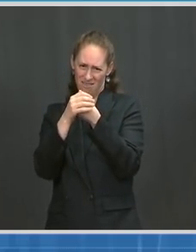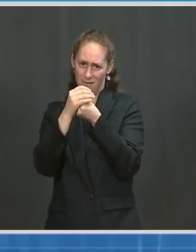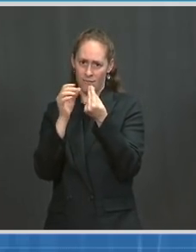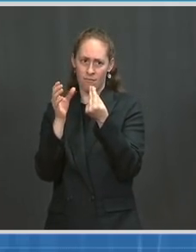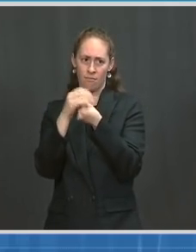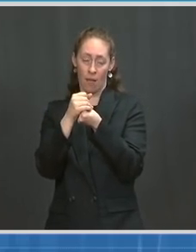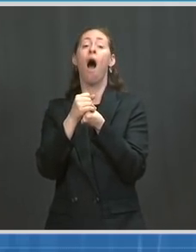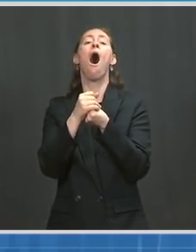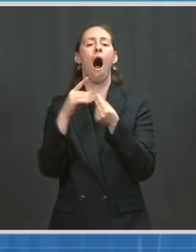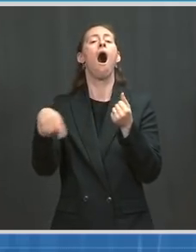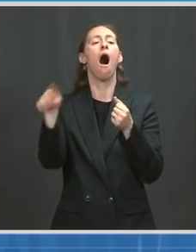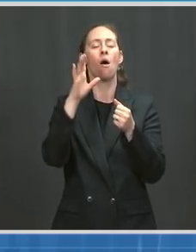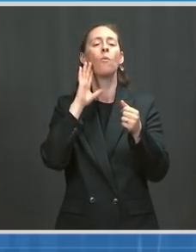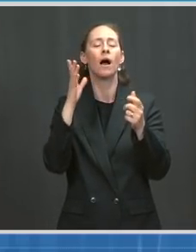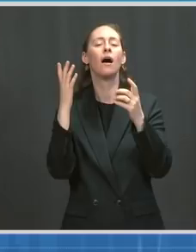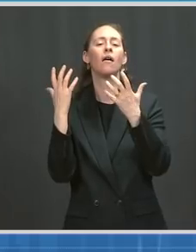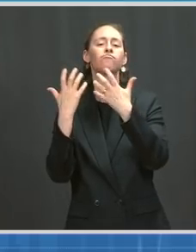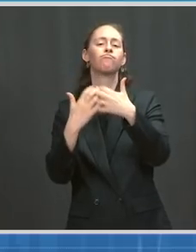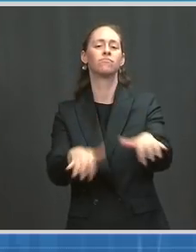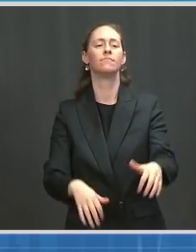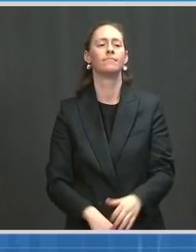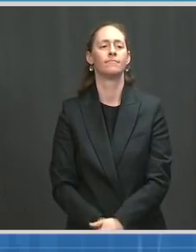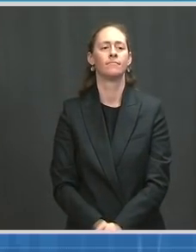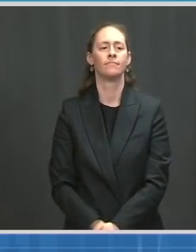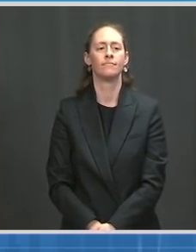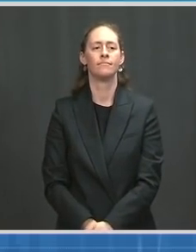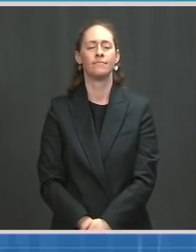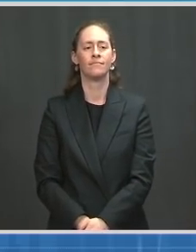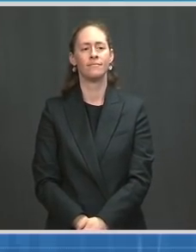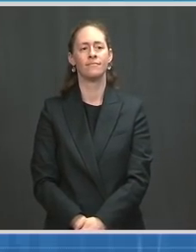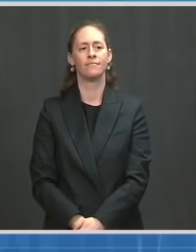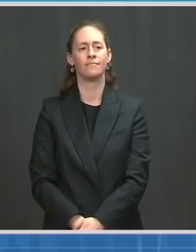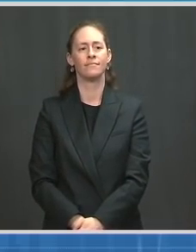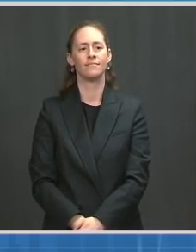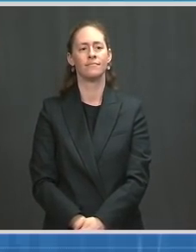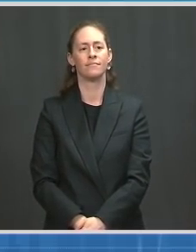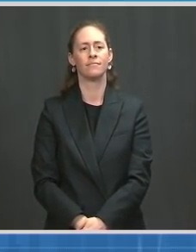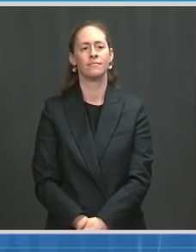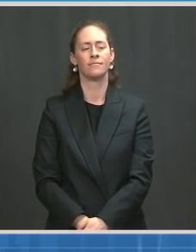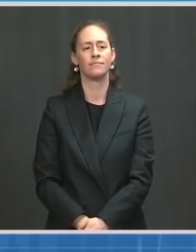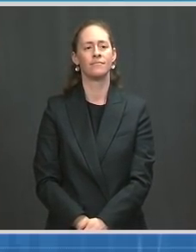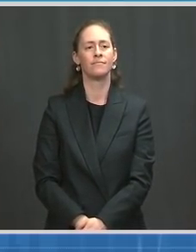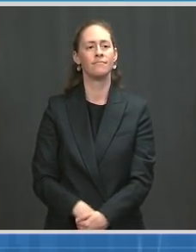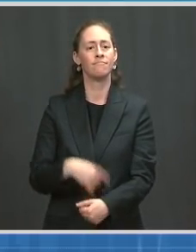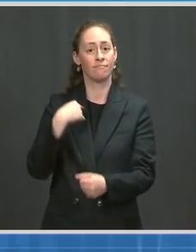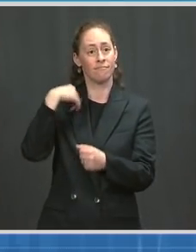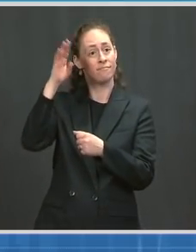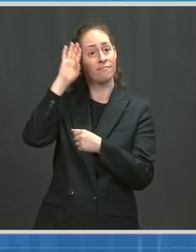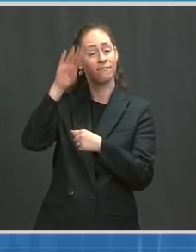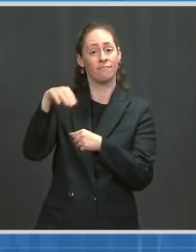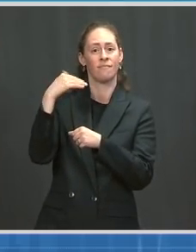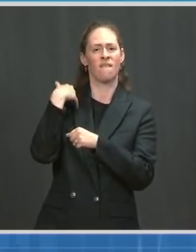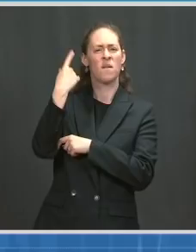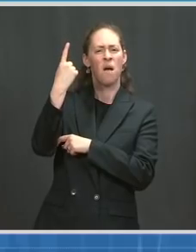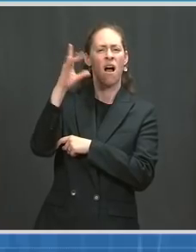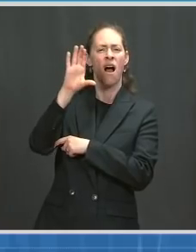Businesses like Joe's Kansas City Bar-B-Que are giving workers time off if they get vaccinated, and The Feeding Zoo is administering vaccines